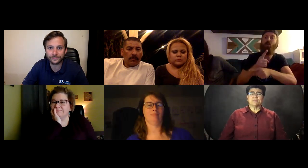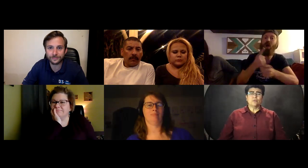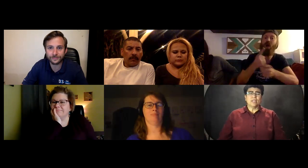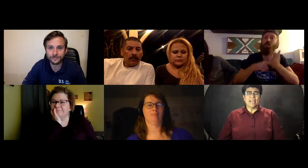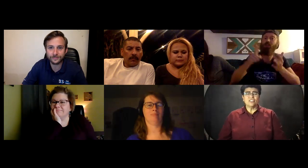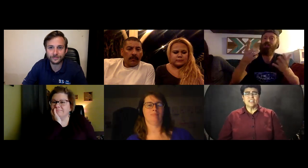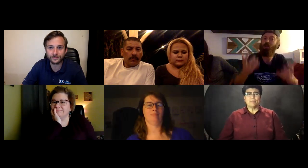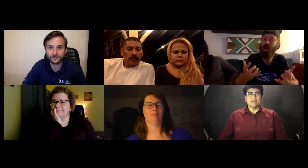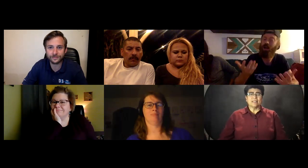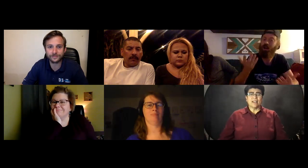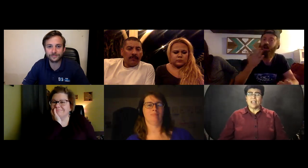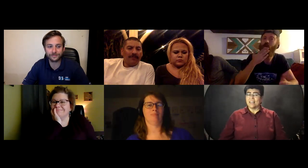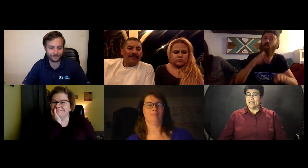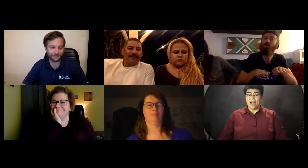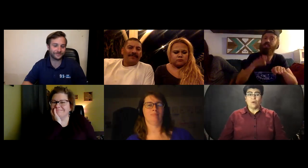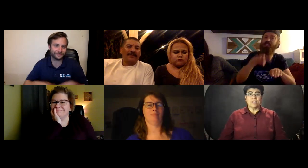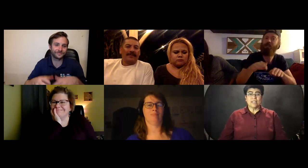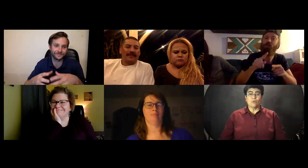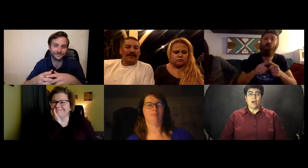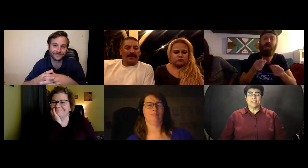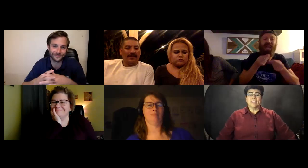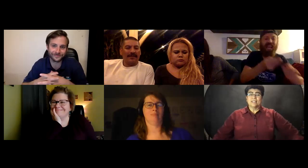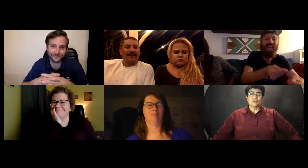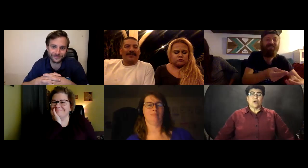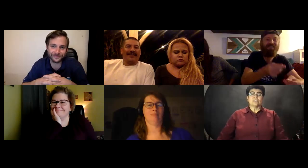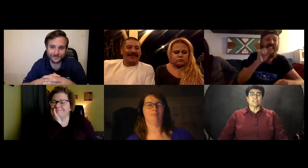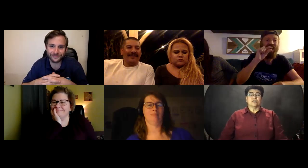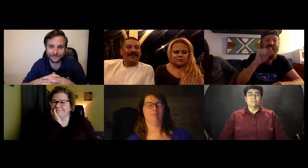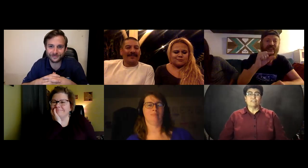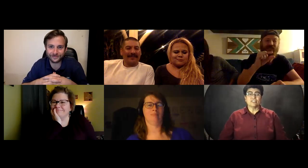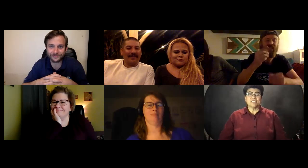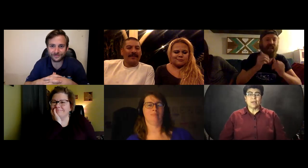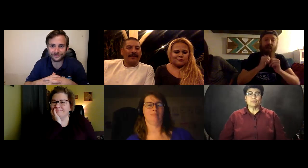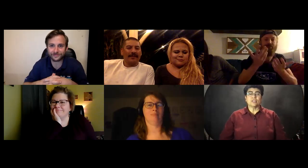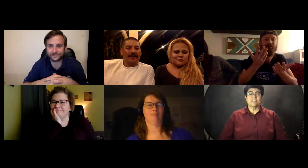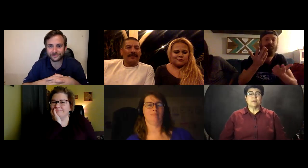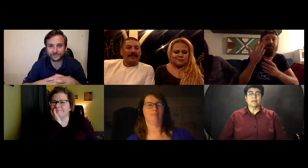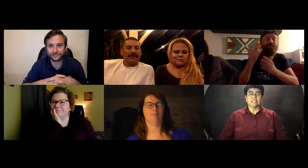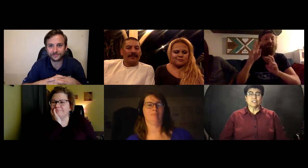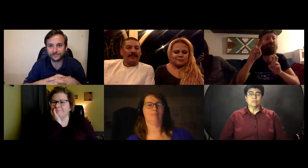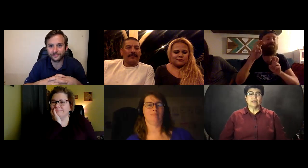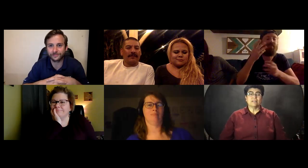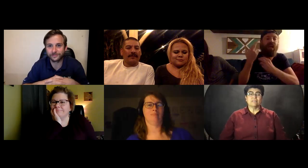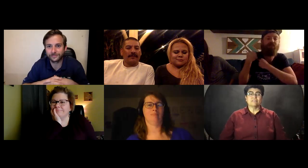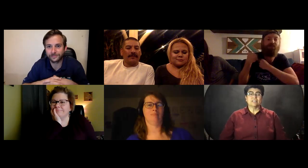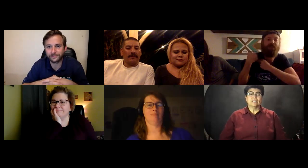communication happening there and he got what he wanted so that was a good first step to give